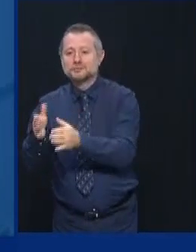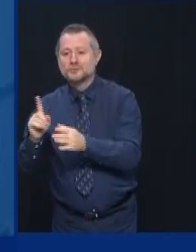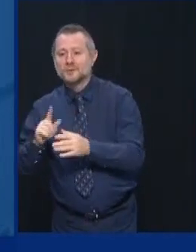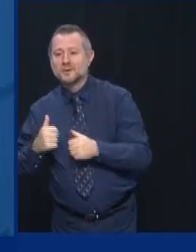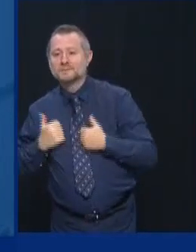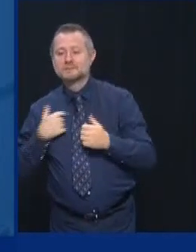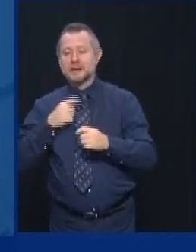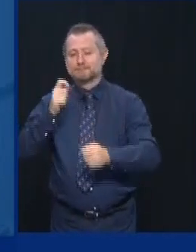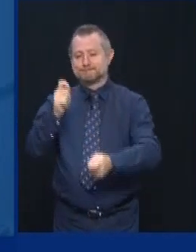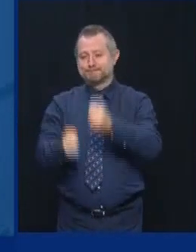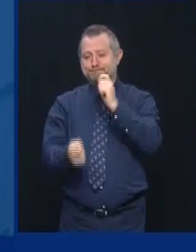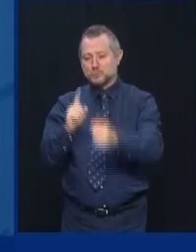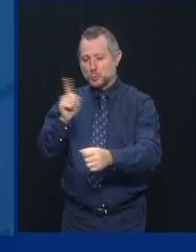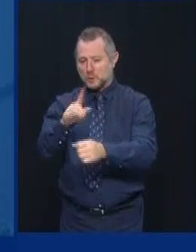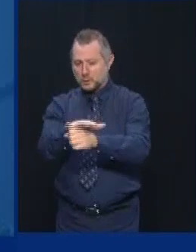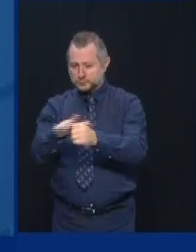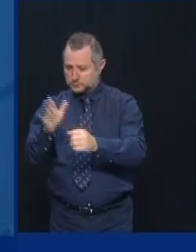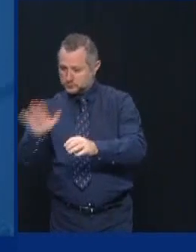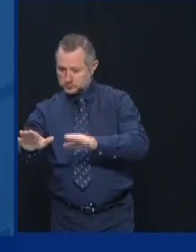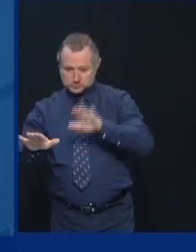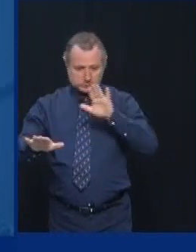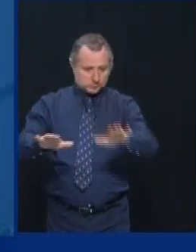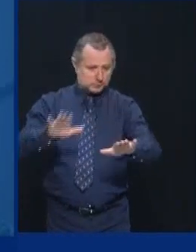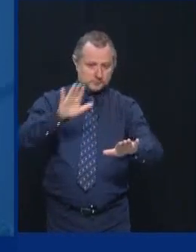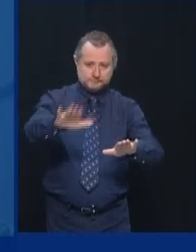SO A TEMPLATE, IS ROUGH JUSTICE, BUT ONLY ROUGH JUSTICE.